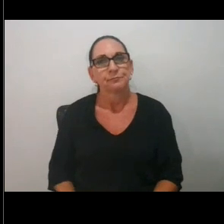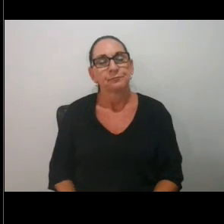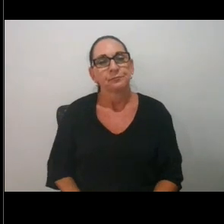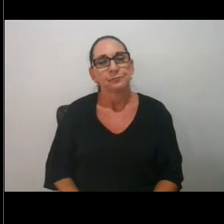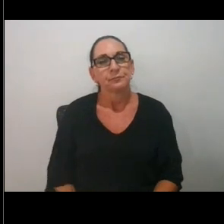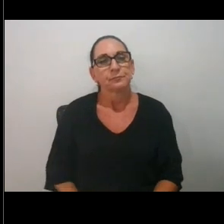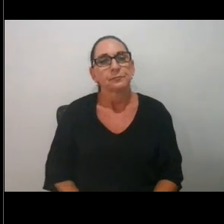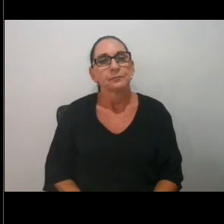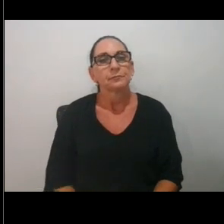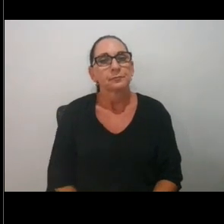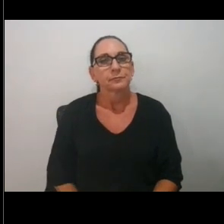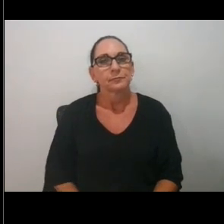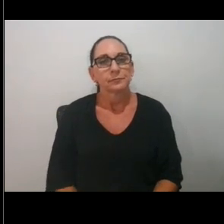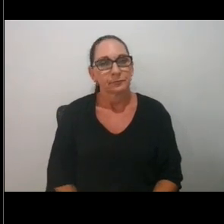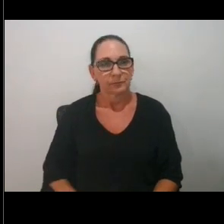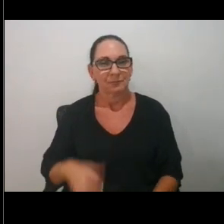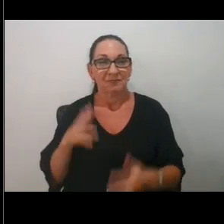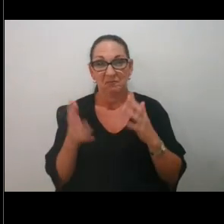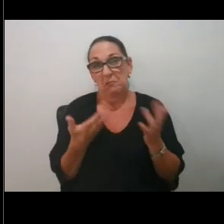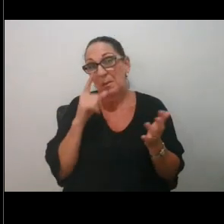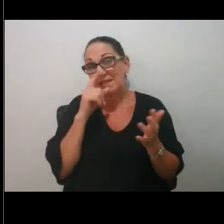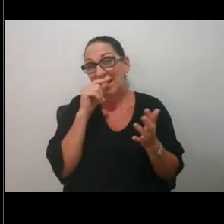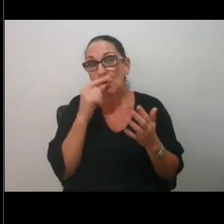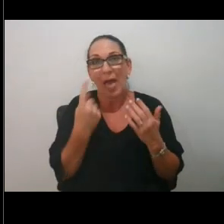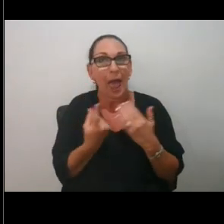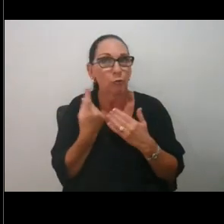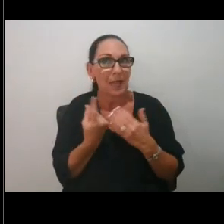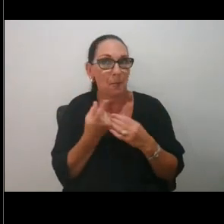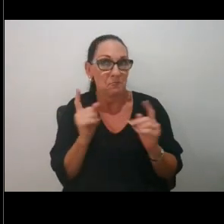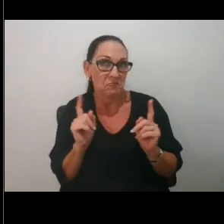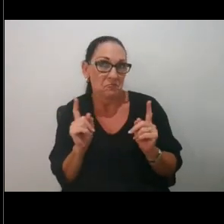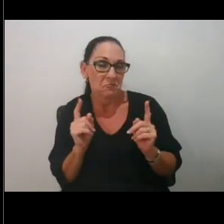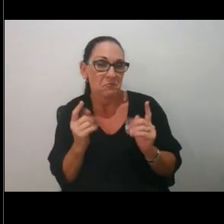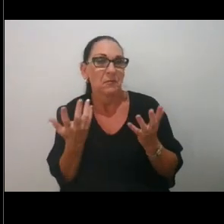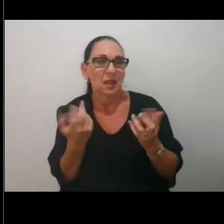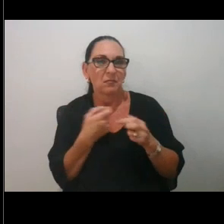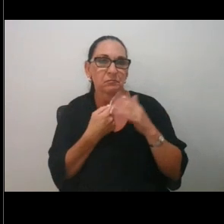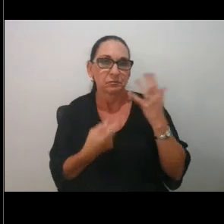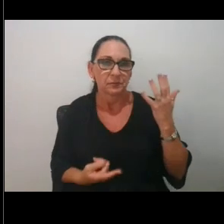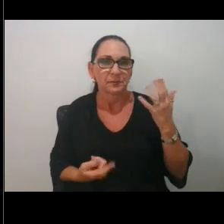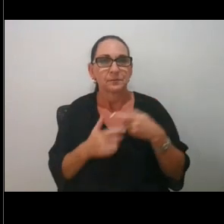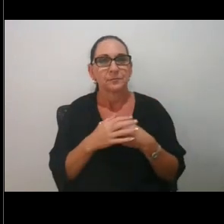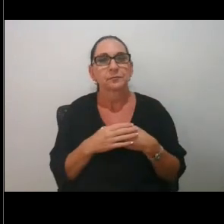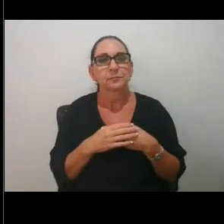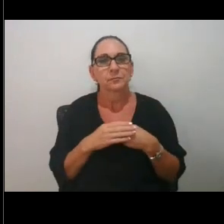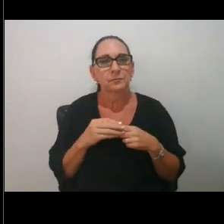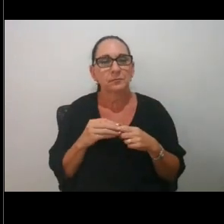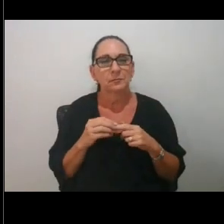so the potential outcomes of Court Link so we've got the non-legal and the legal so we've got